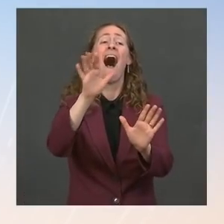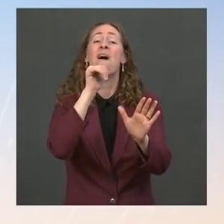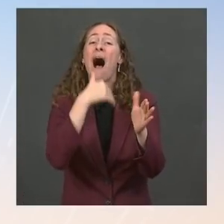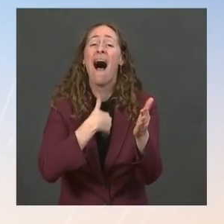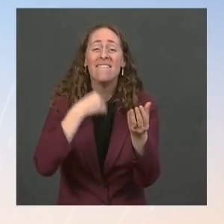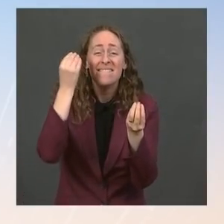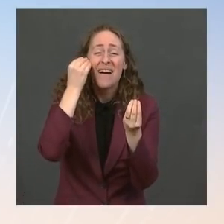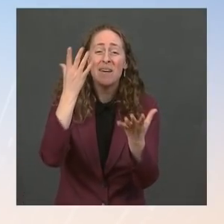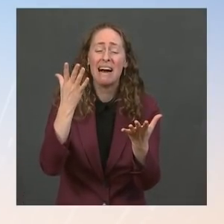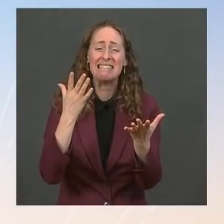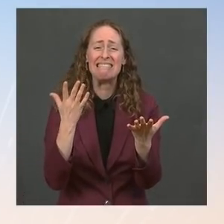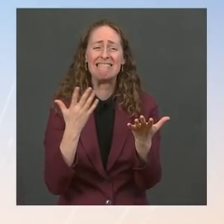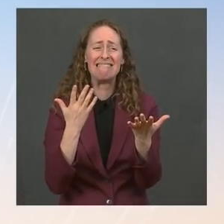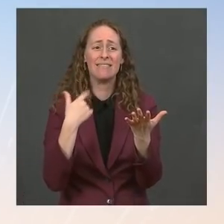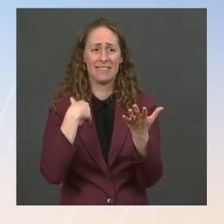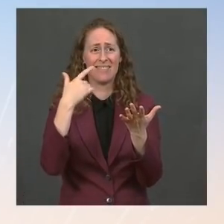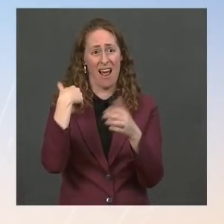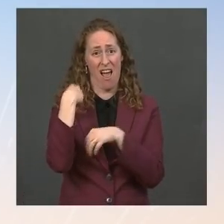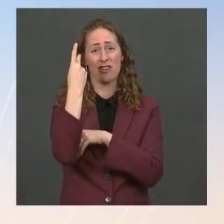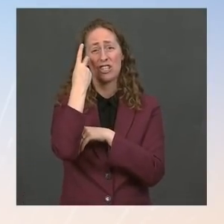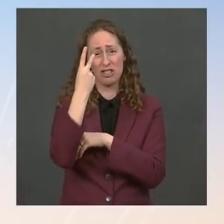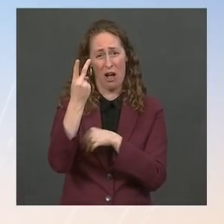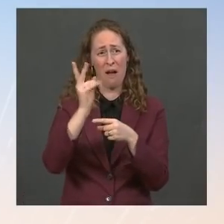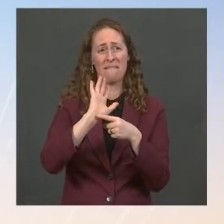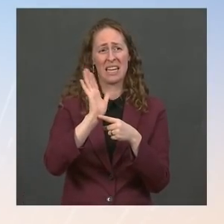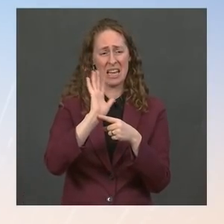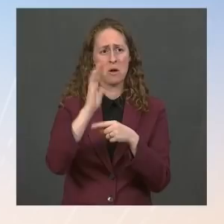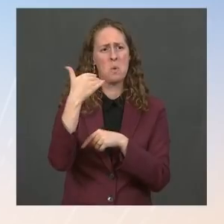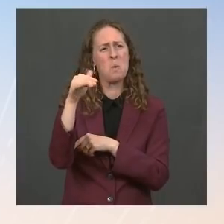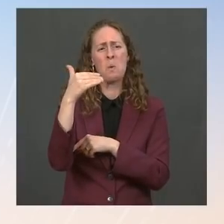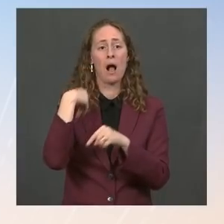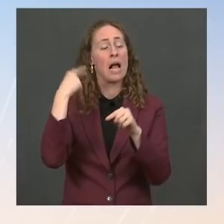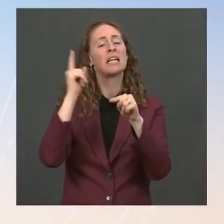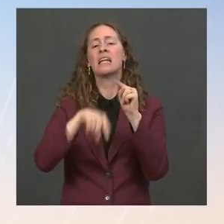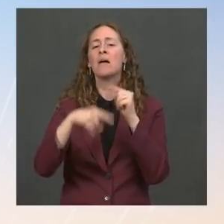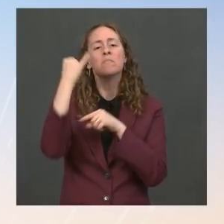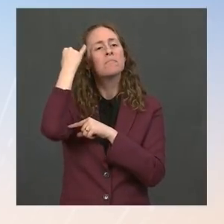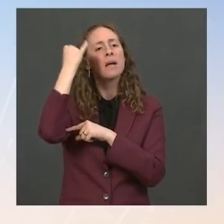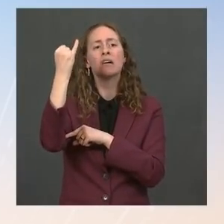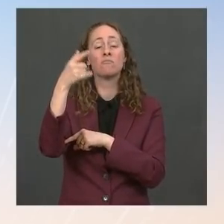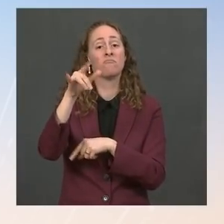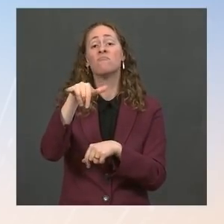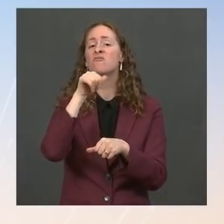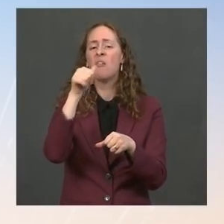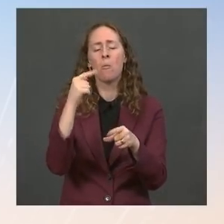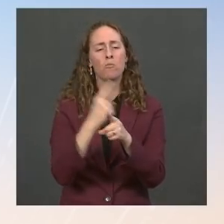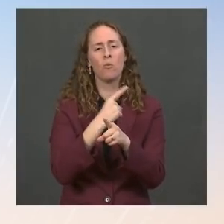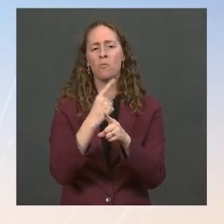I've also seen the video. I can't imagine what the scenario is where that would be appropriate. I'm certainly not suggesting that.